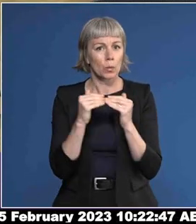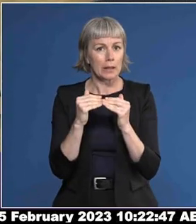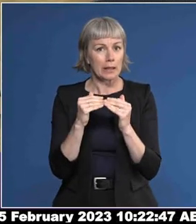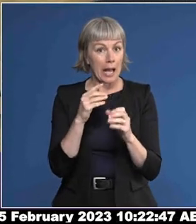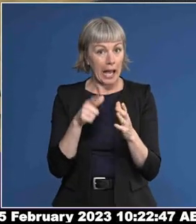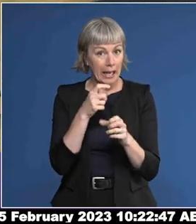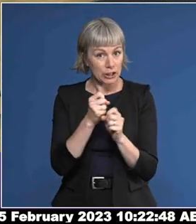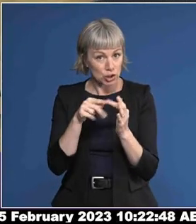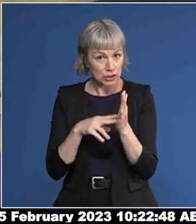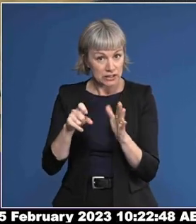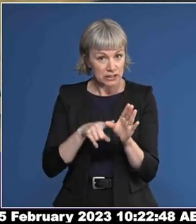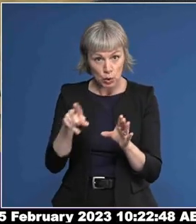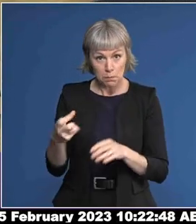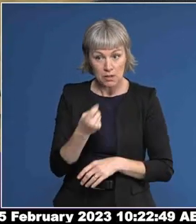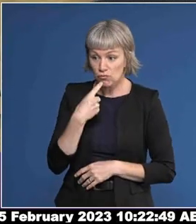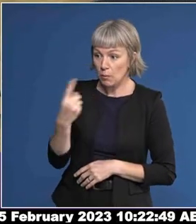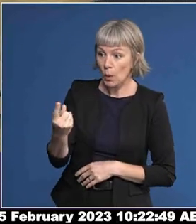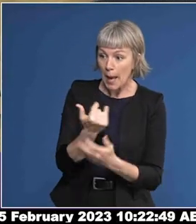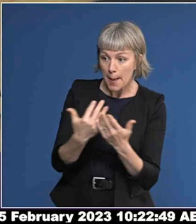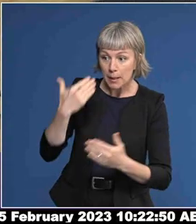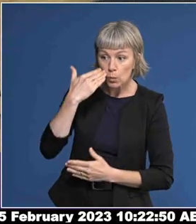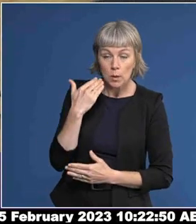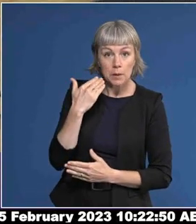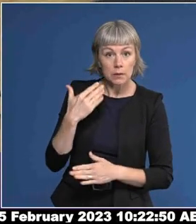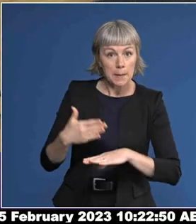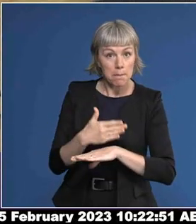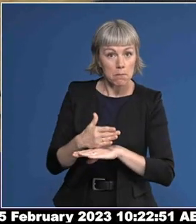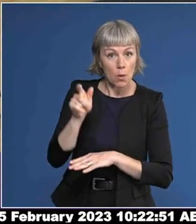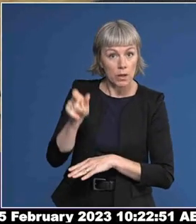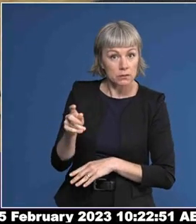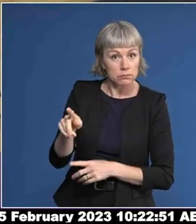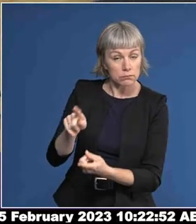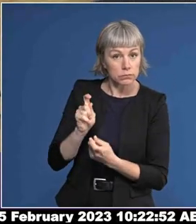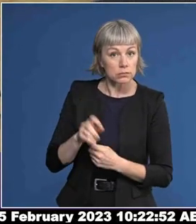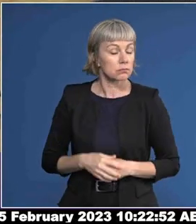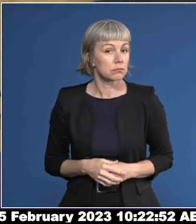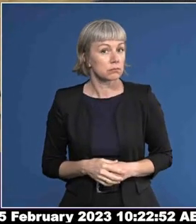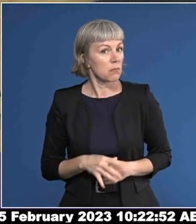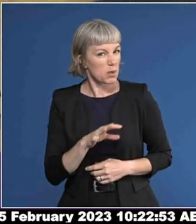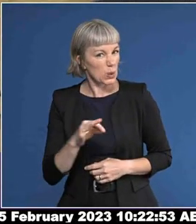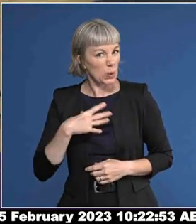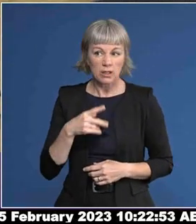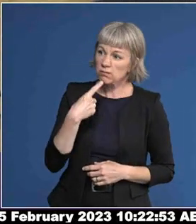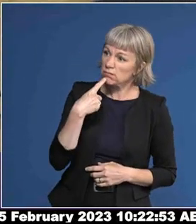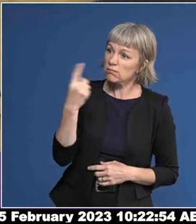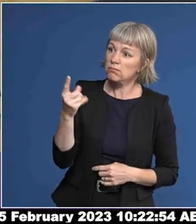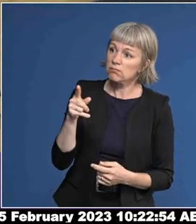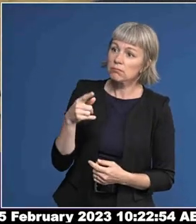Yes. MS EASTMAN: You don't have to report anywhere on the number of employees with disability. Is that right? Not that I'm aware of, no.